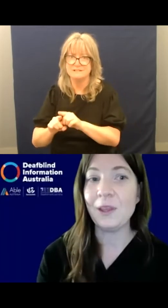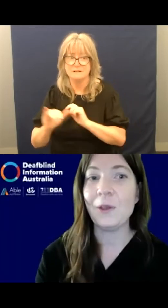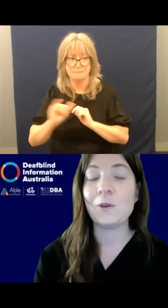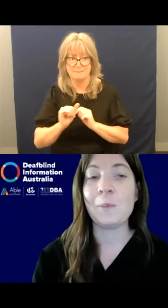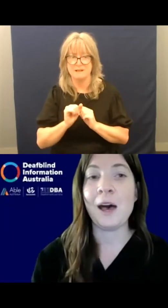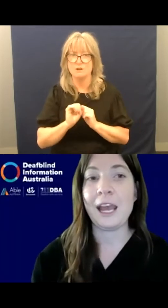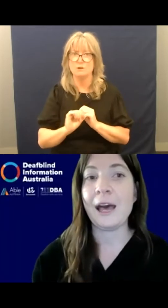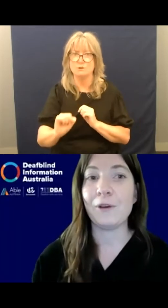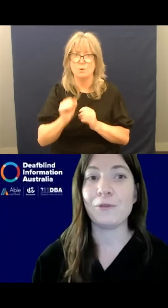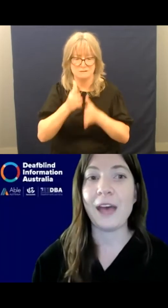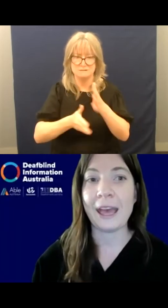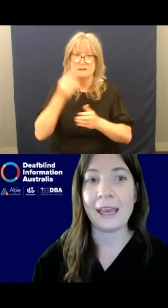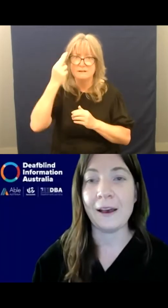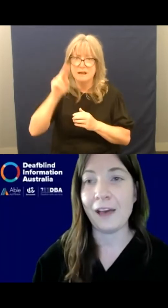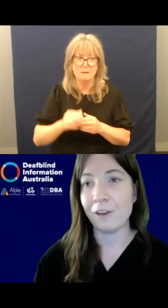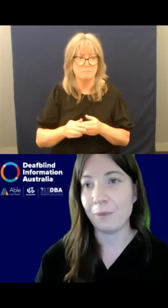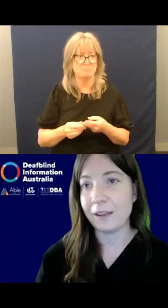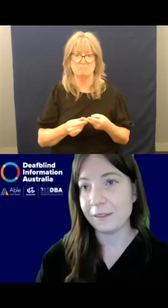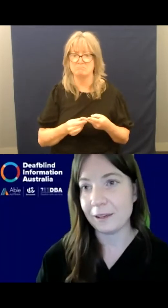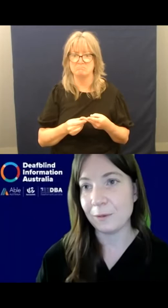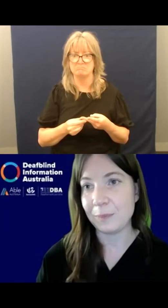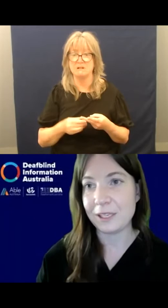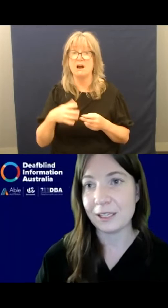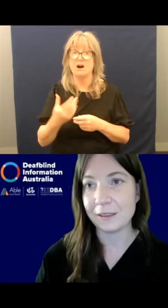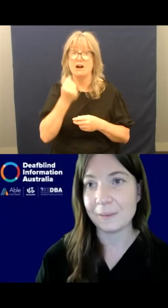You might have a, I have a bracelet with a particular smell.